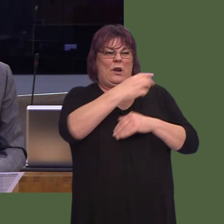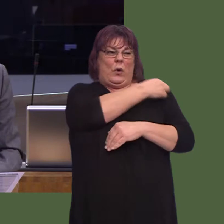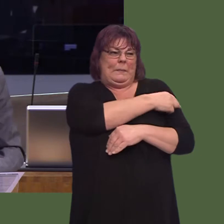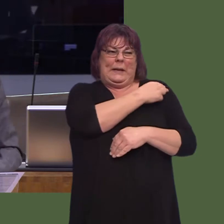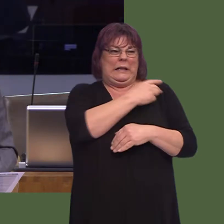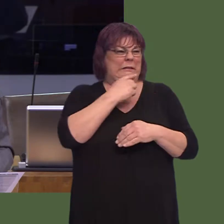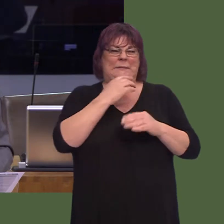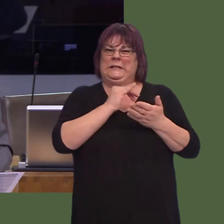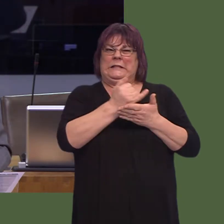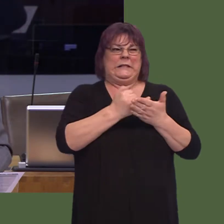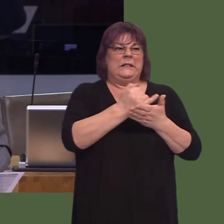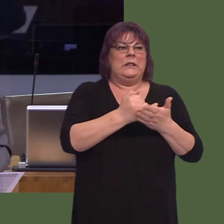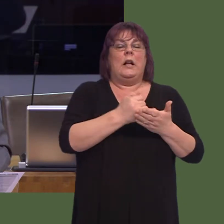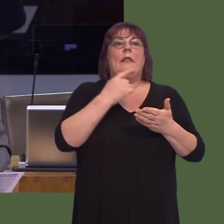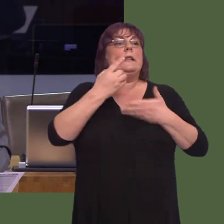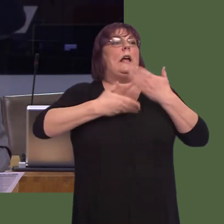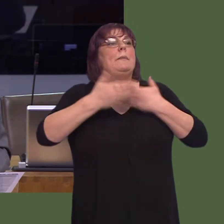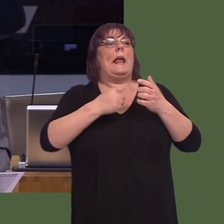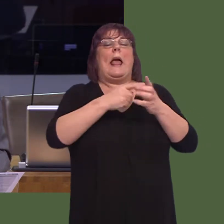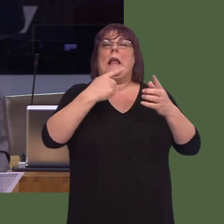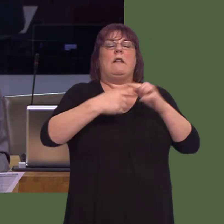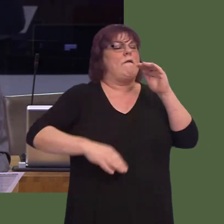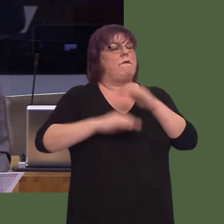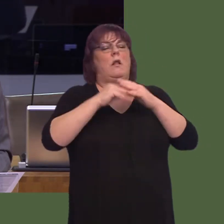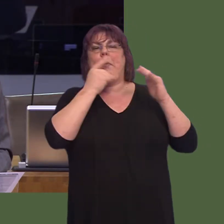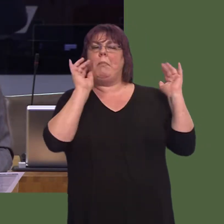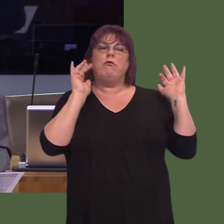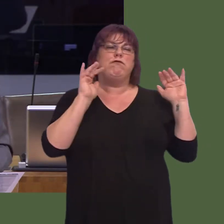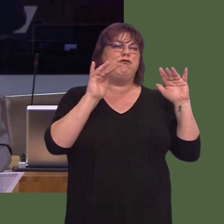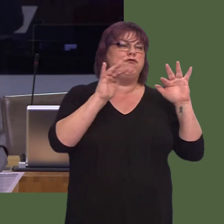The Royal College of Emergency Medicines has described accident and emergency units as battlefields.